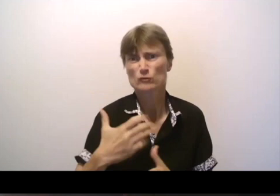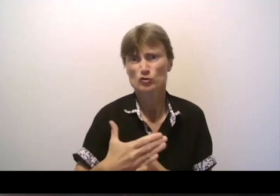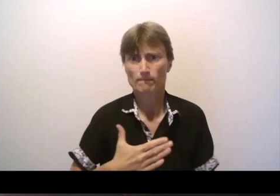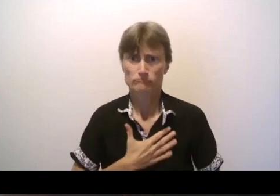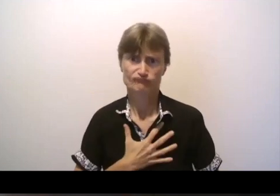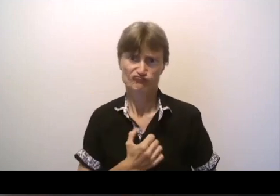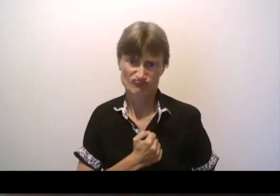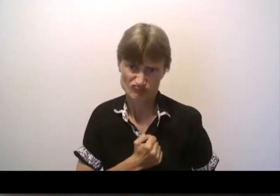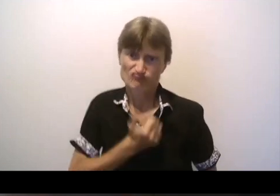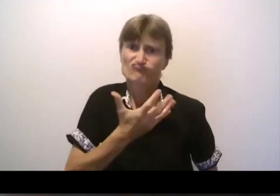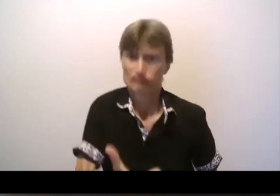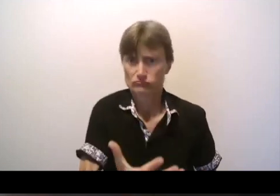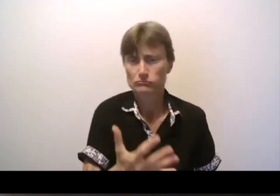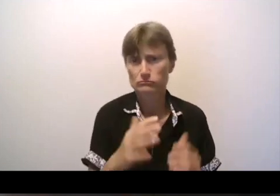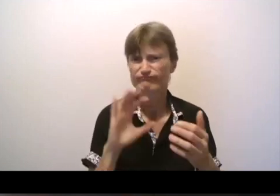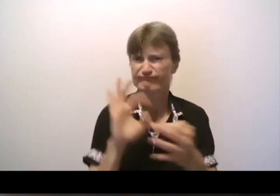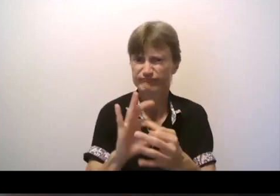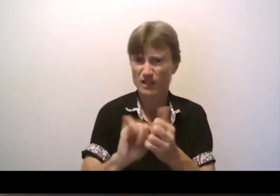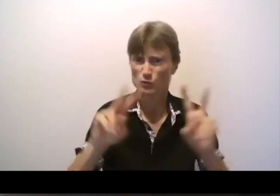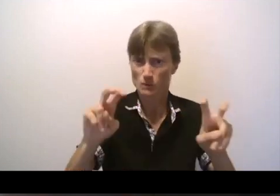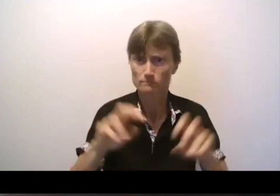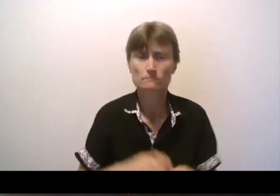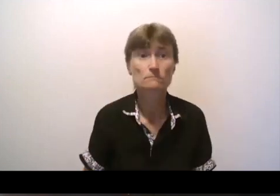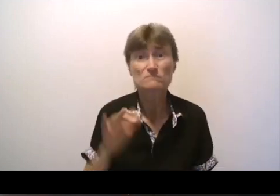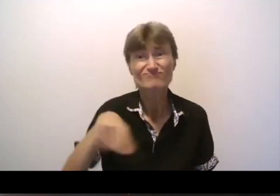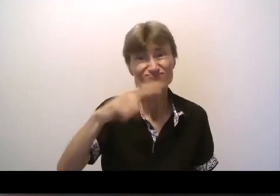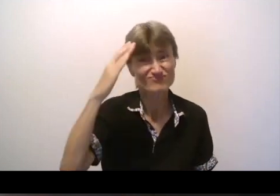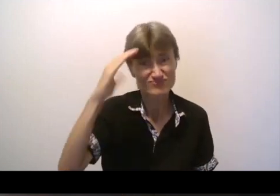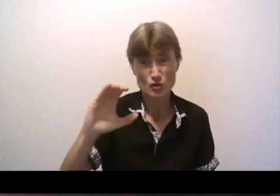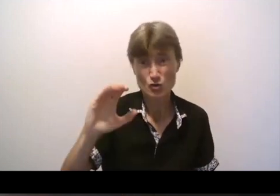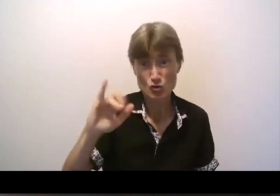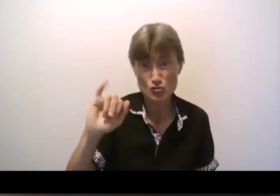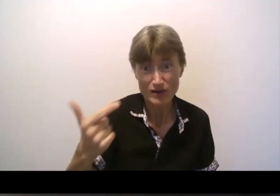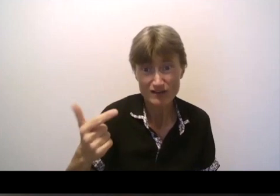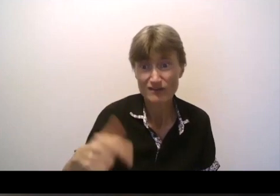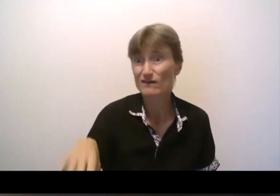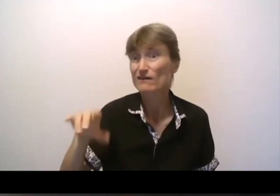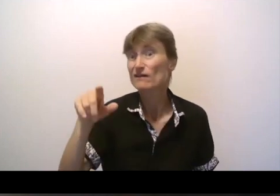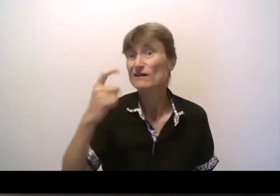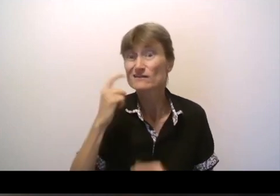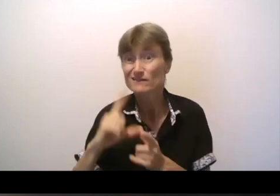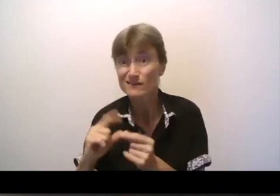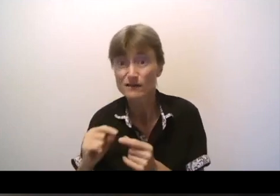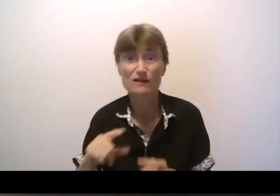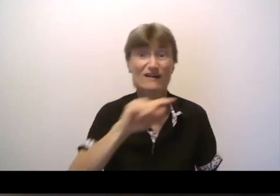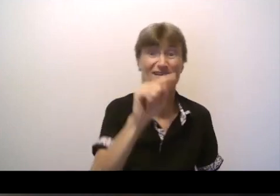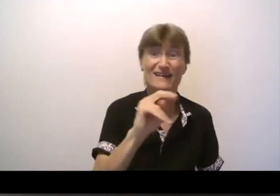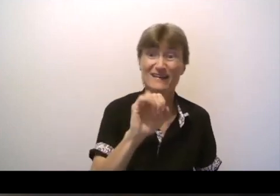comes from that point of where you know craig and zainab uh and i worked on this letter that you know i think